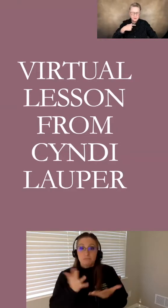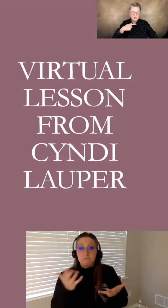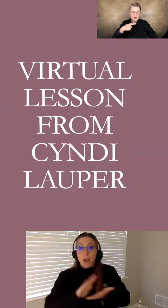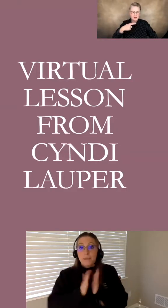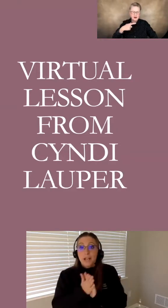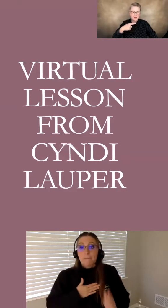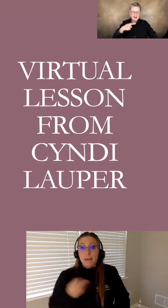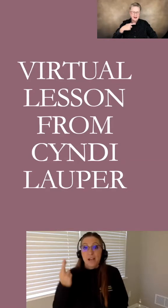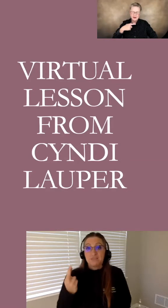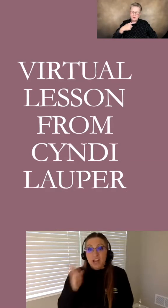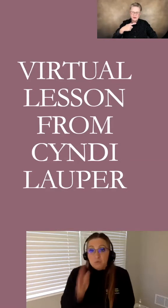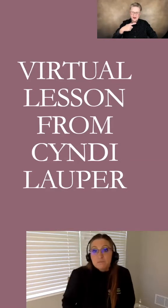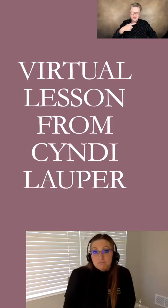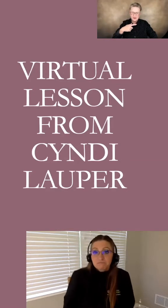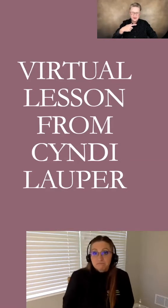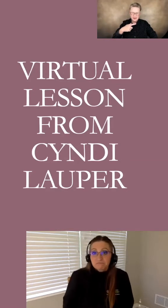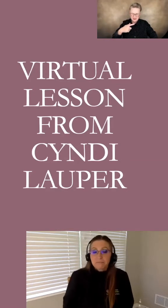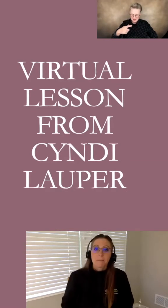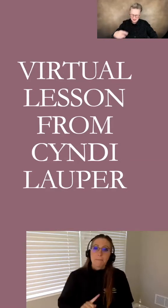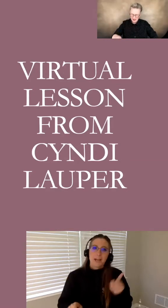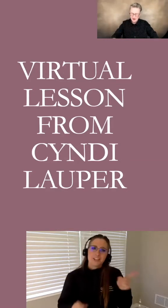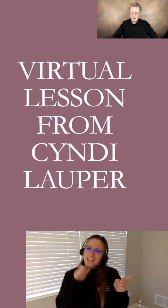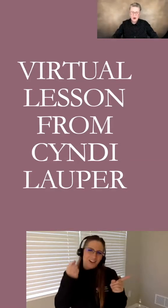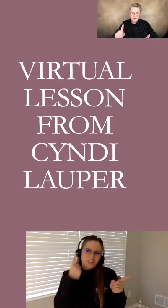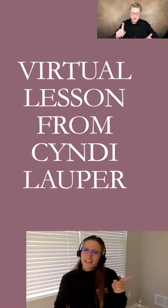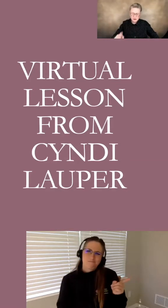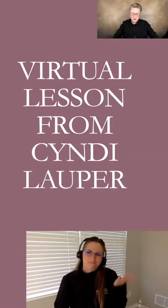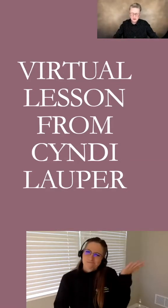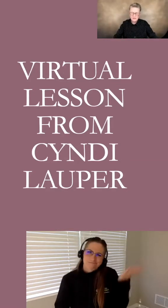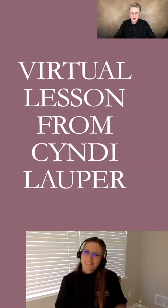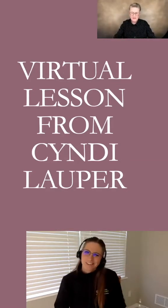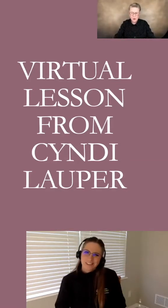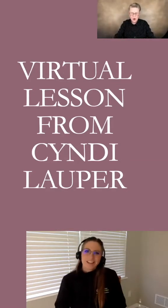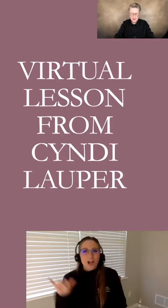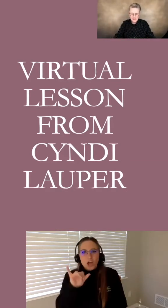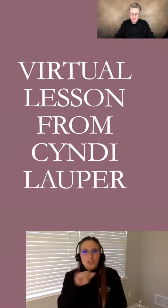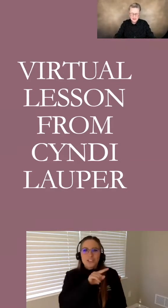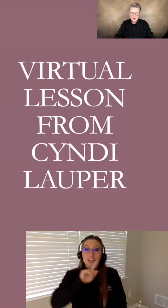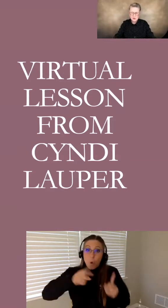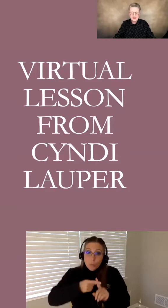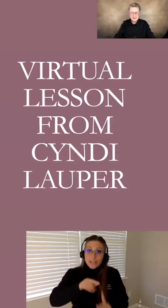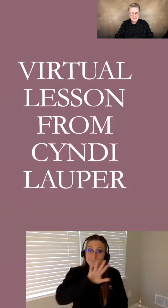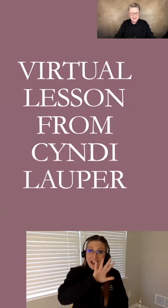but I don't think she gets it and and also she's only 5'4 and she's really skinny